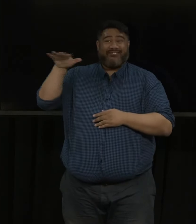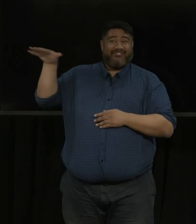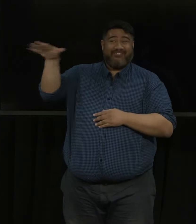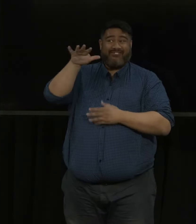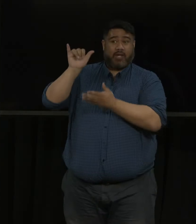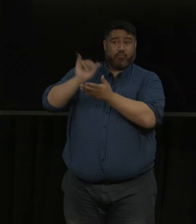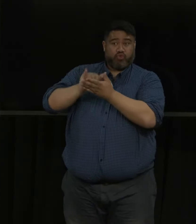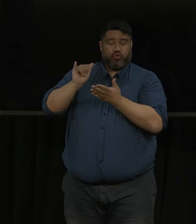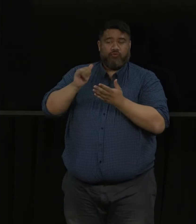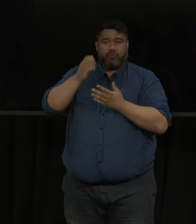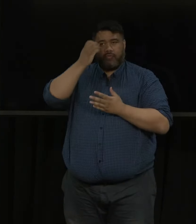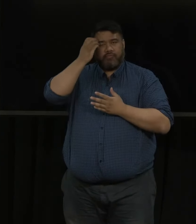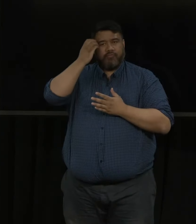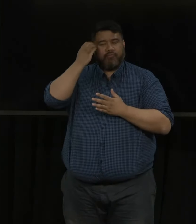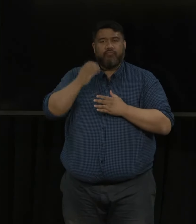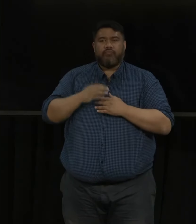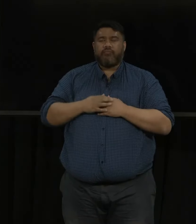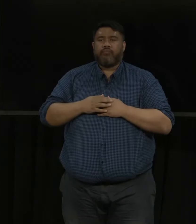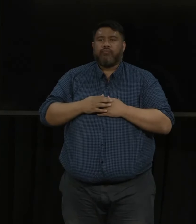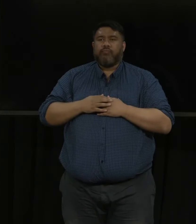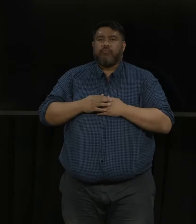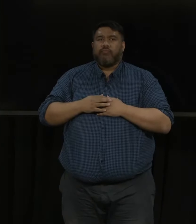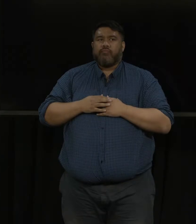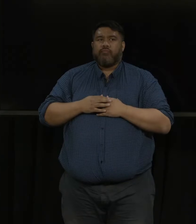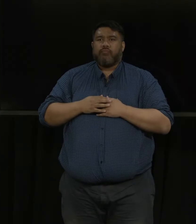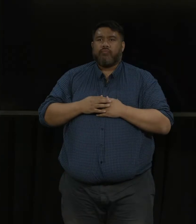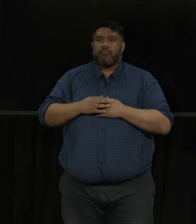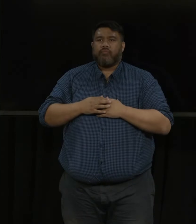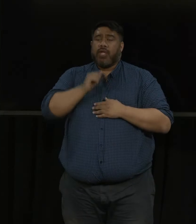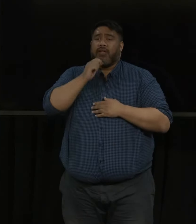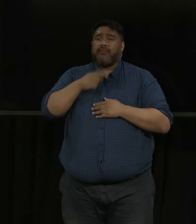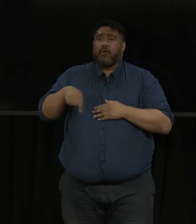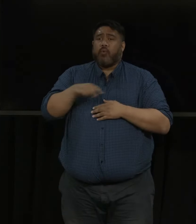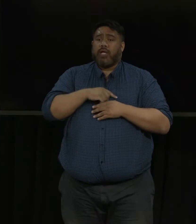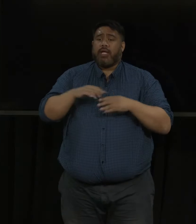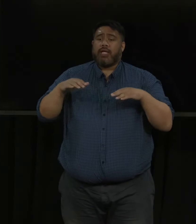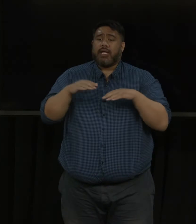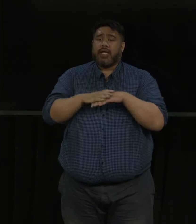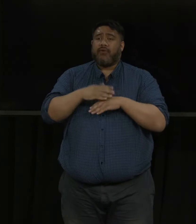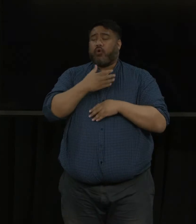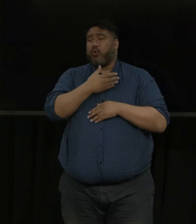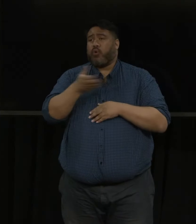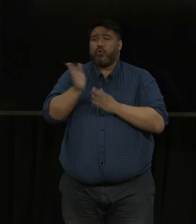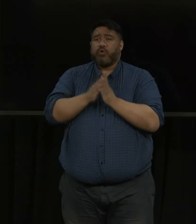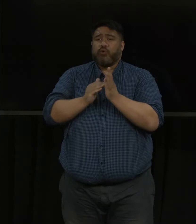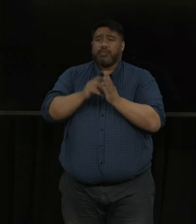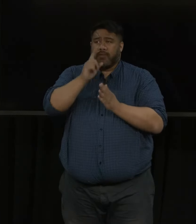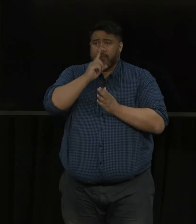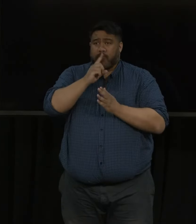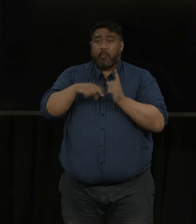actually serve us for the purposes of this to? Boosters,